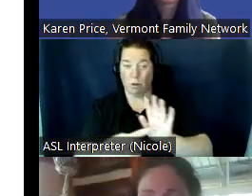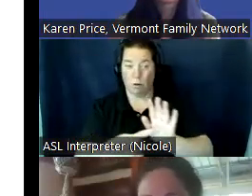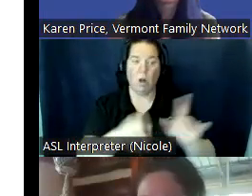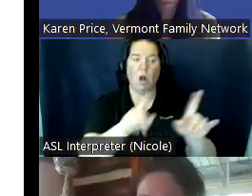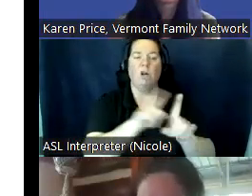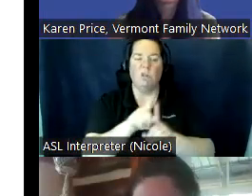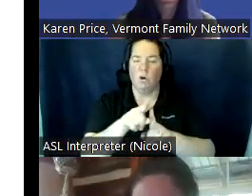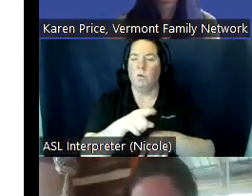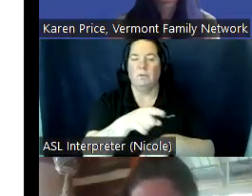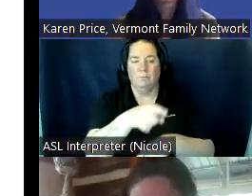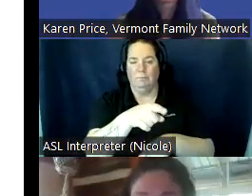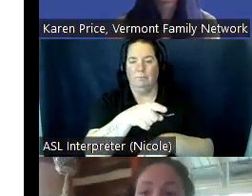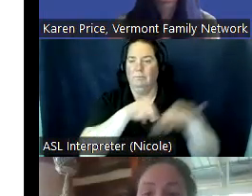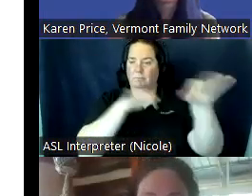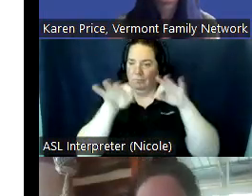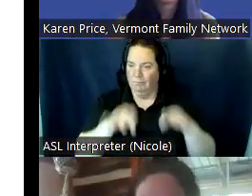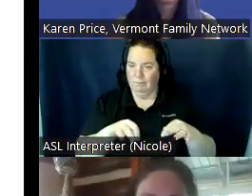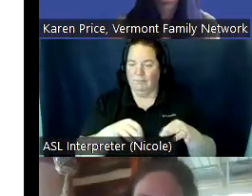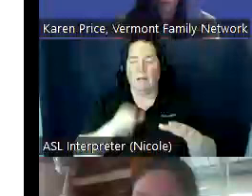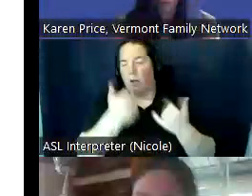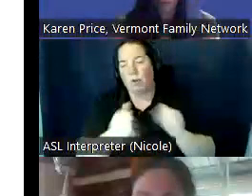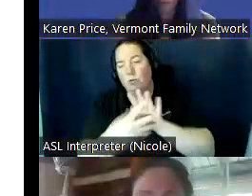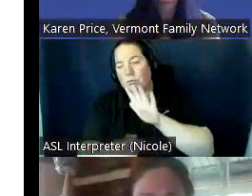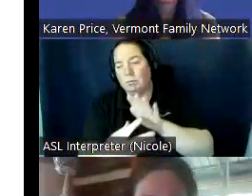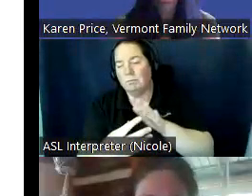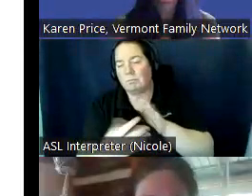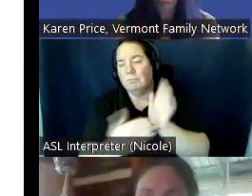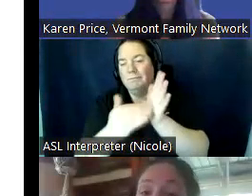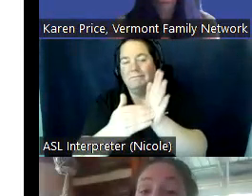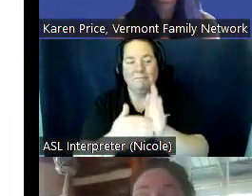even though I'm sounding very repetitive. There's no longer a minimum number of measures. But